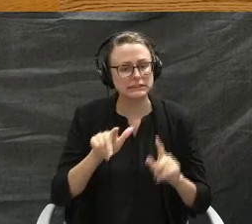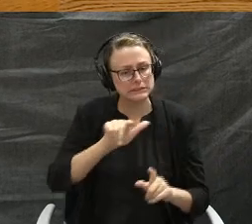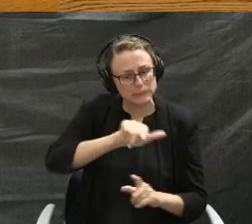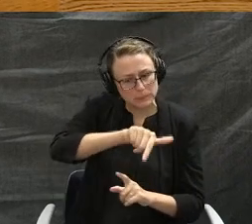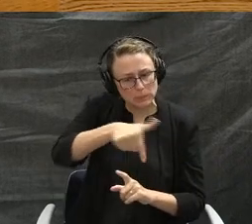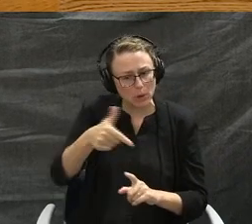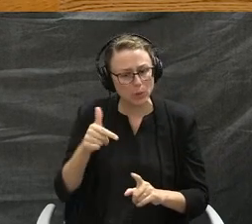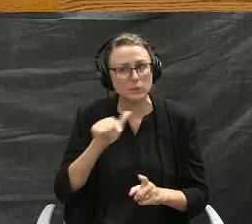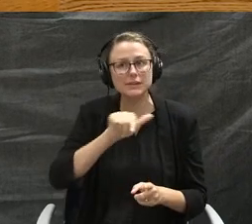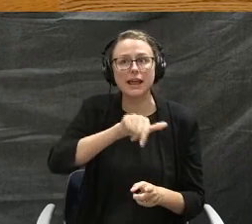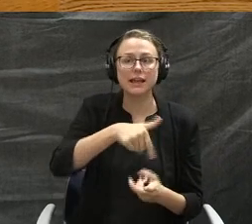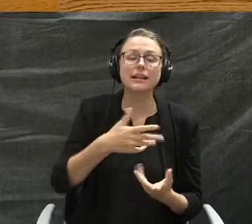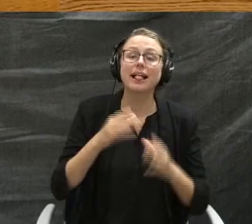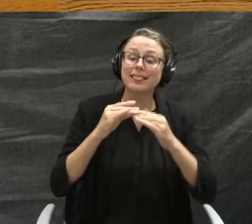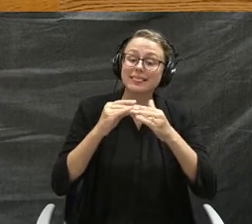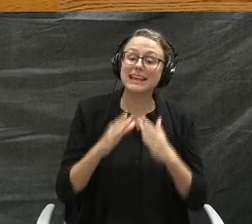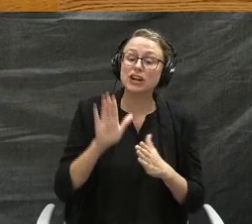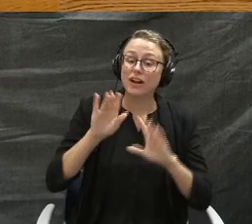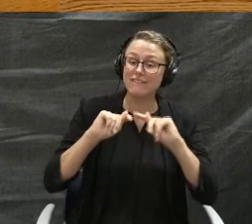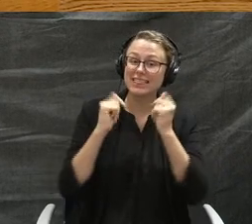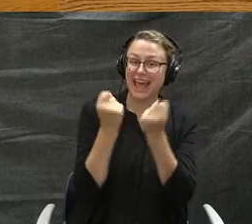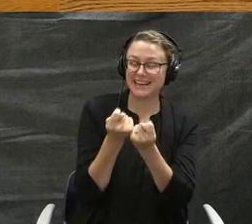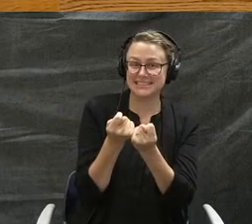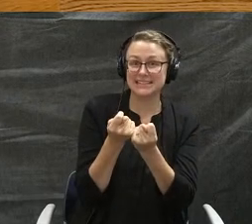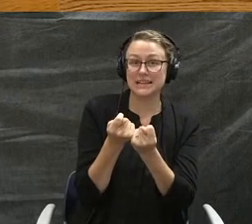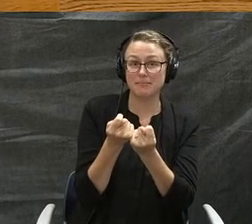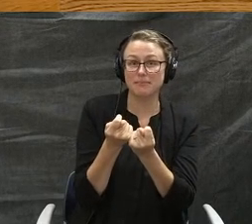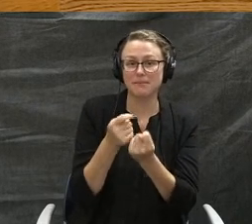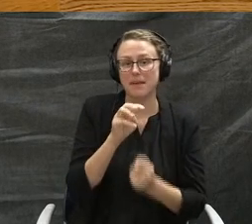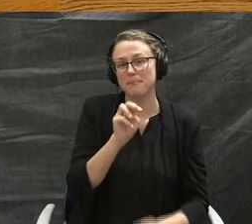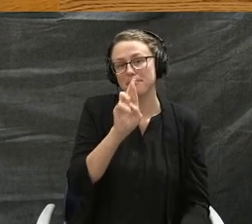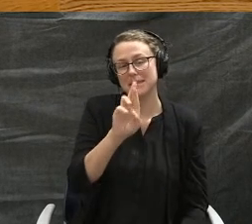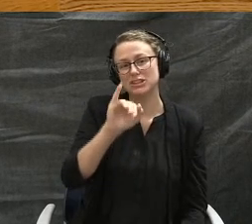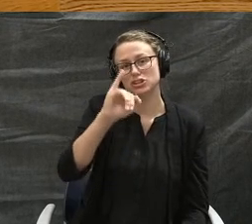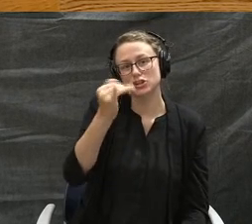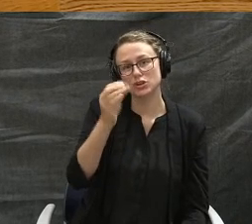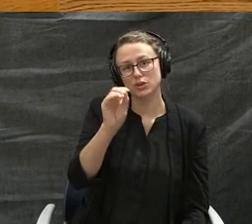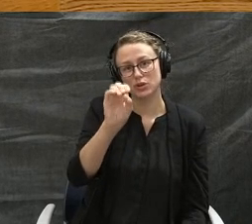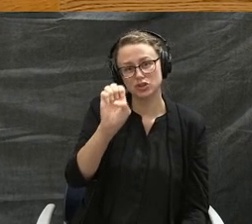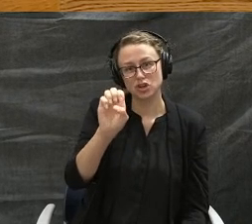team is Mr. Joe Walker, who is the principle at Scenic Heights